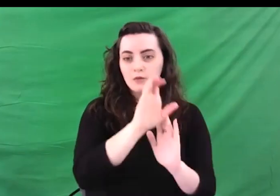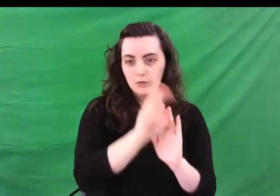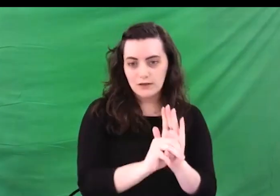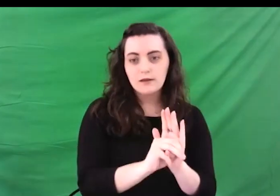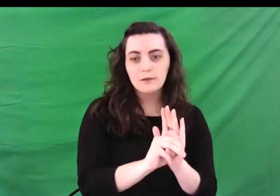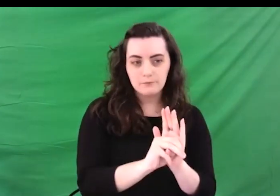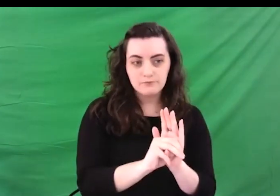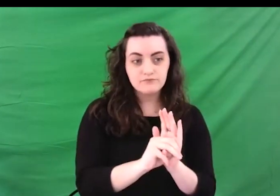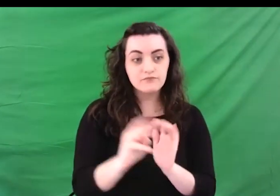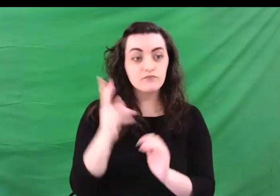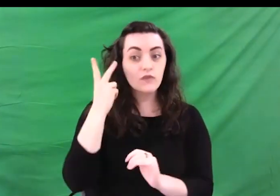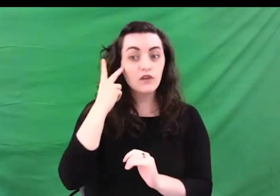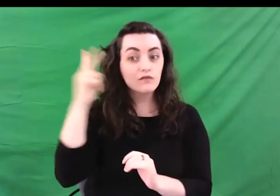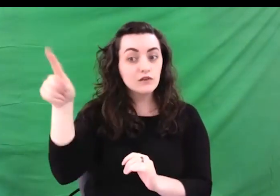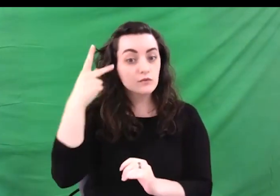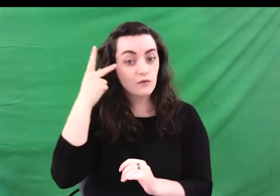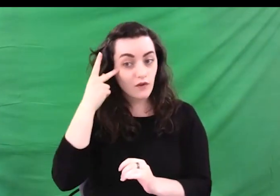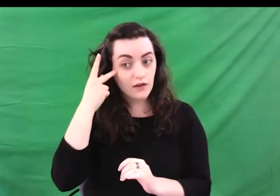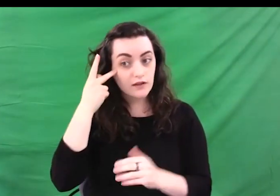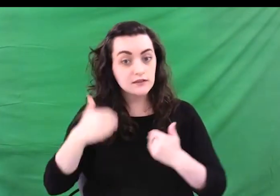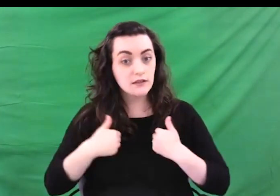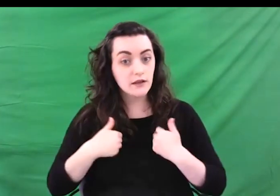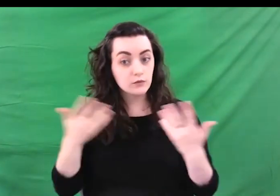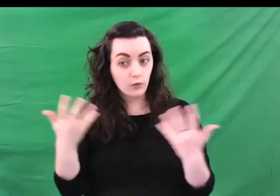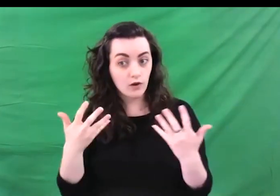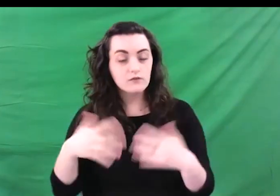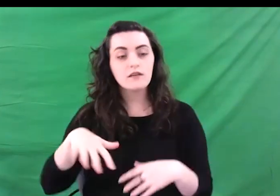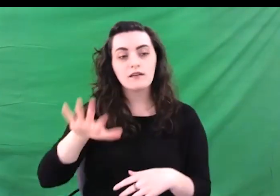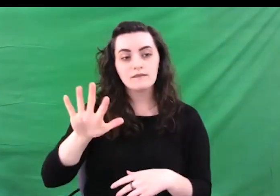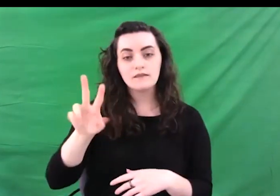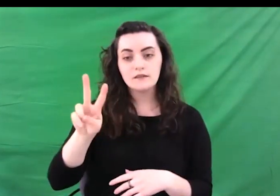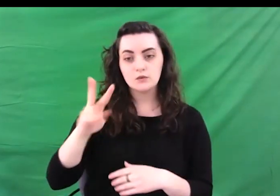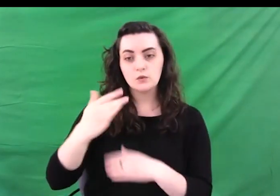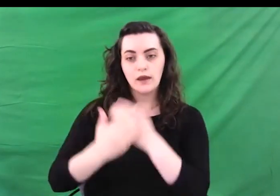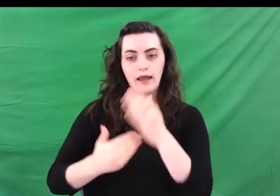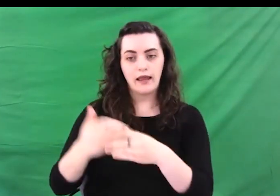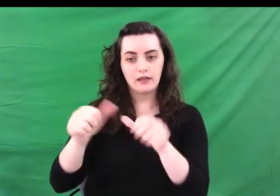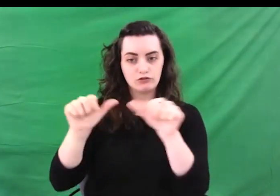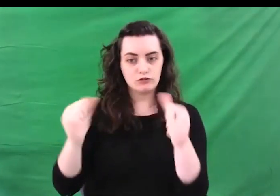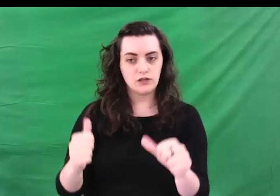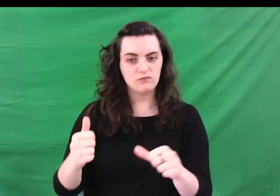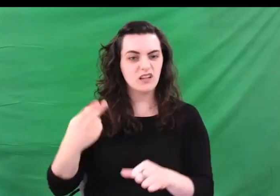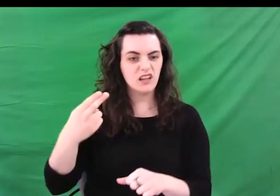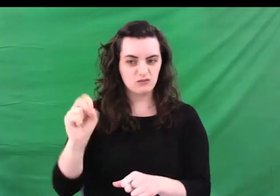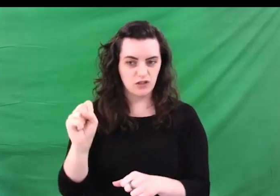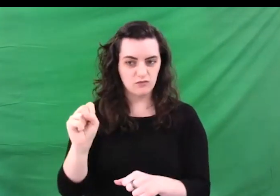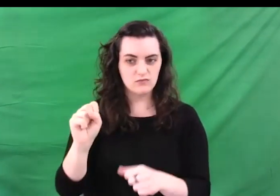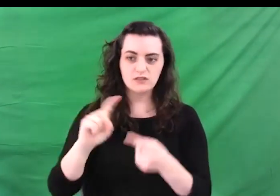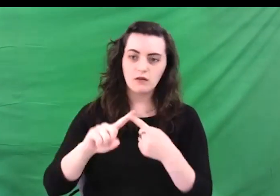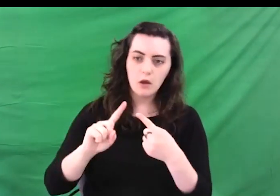Visual phonics consists of 52 hand shapes, prompts, or cues.